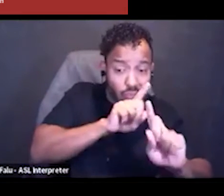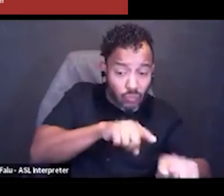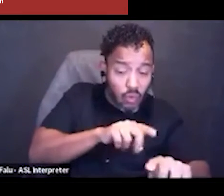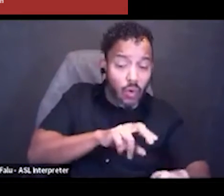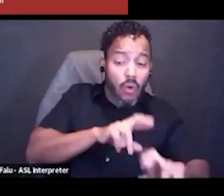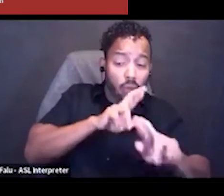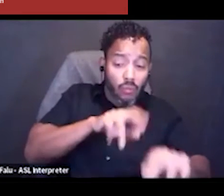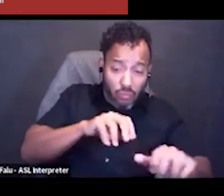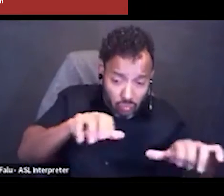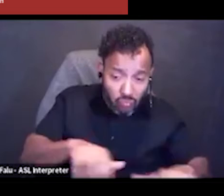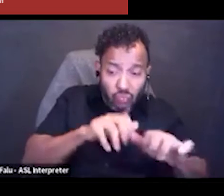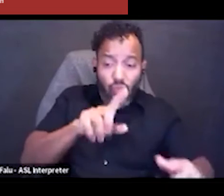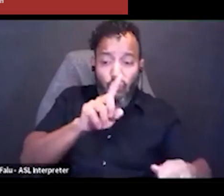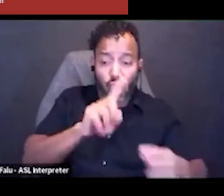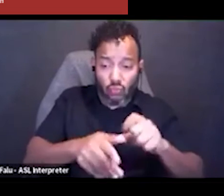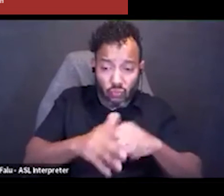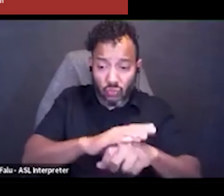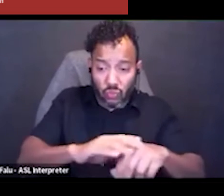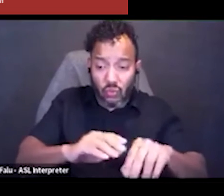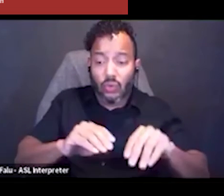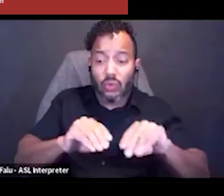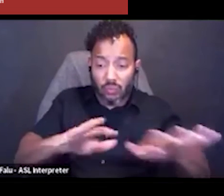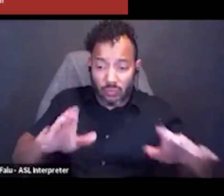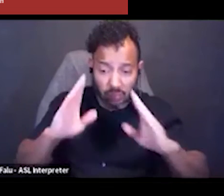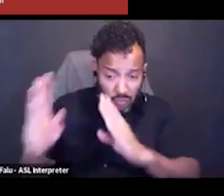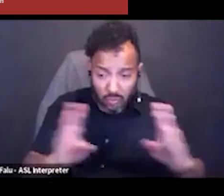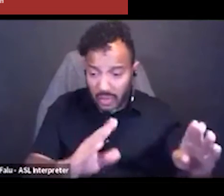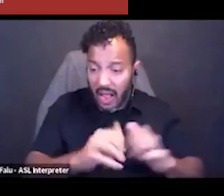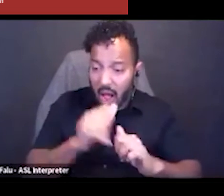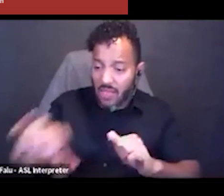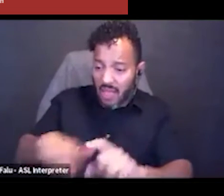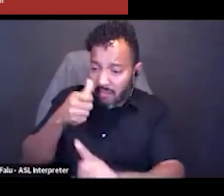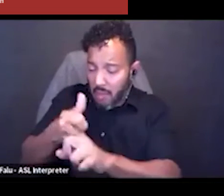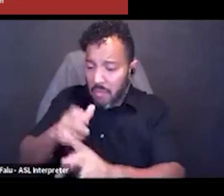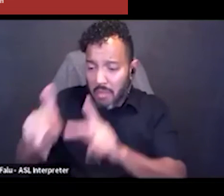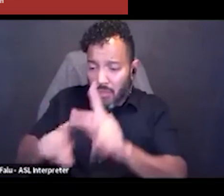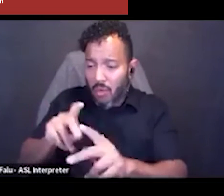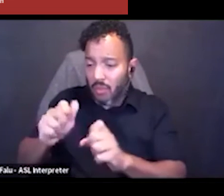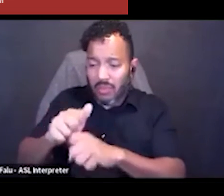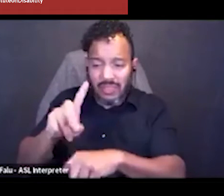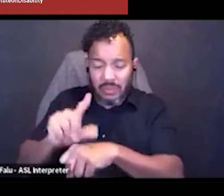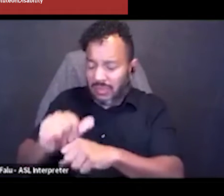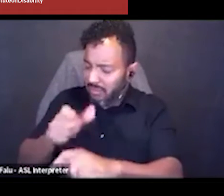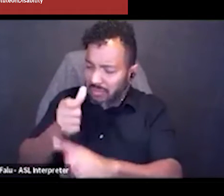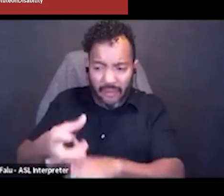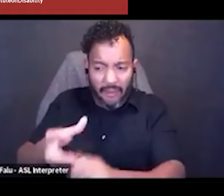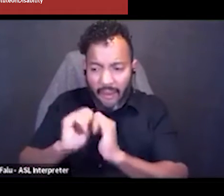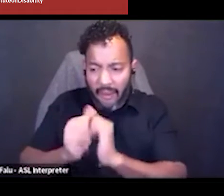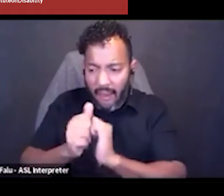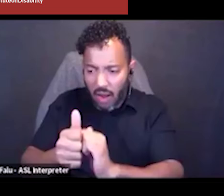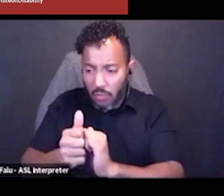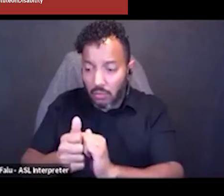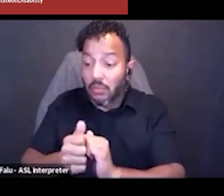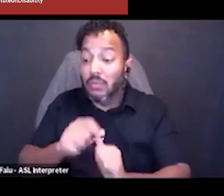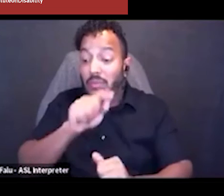Marcie: Thank you very much, Maria. And thank you, Janni.